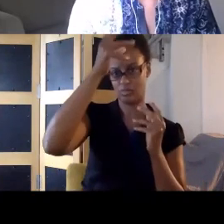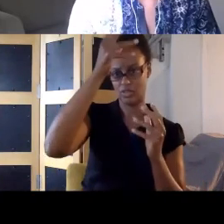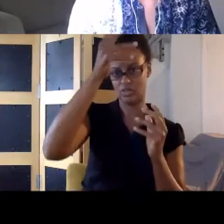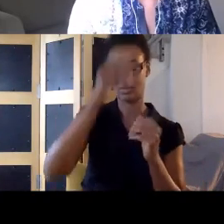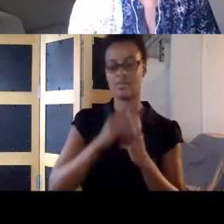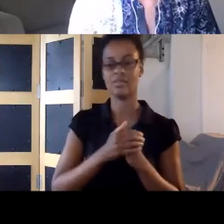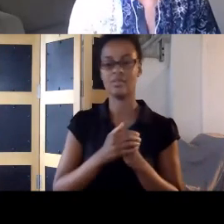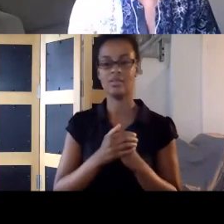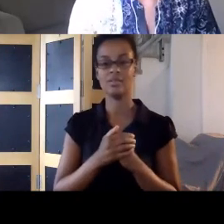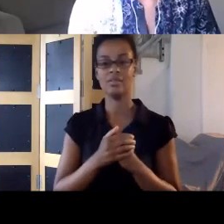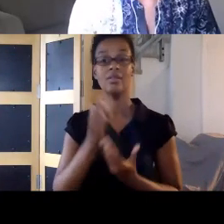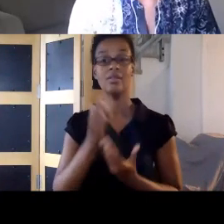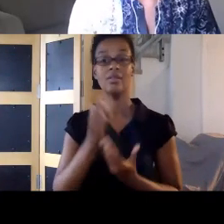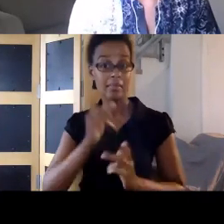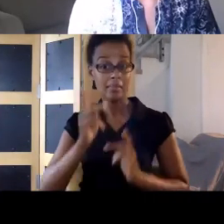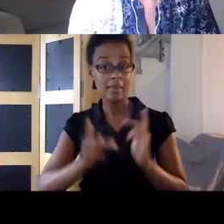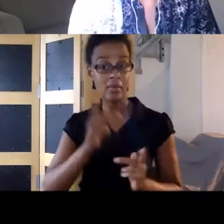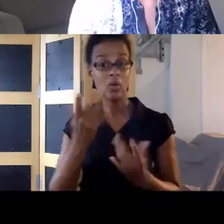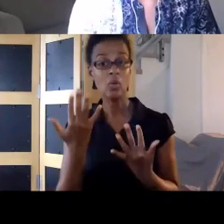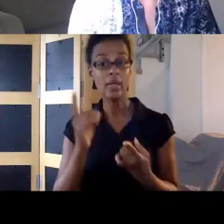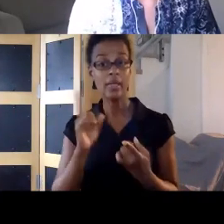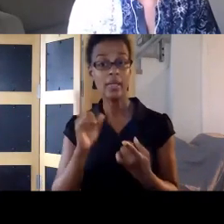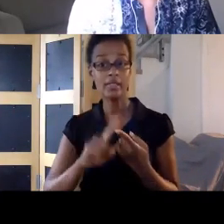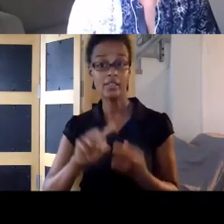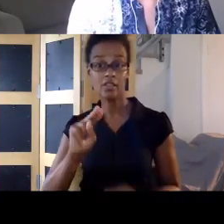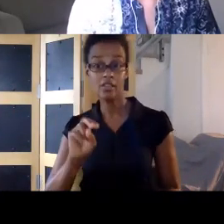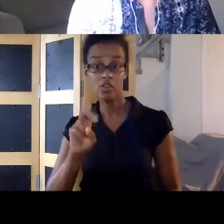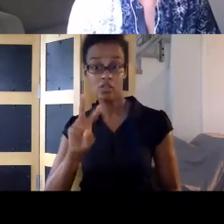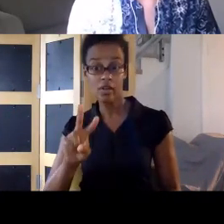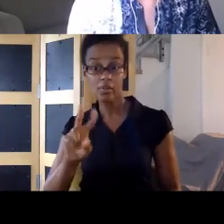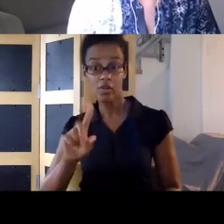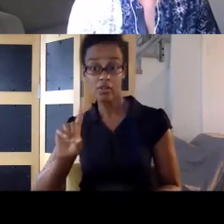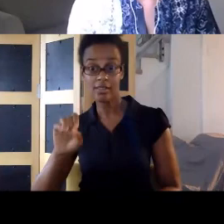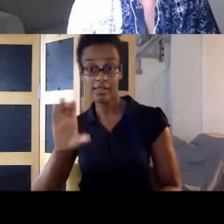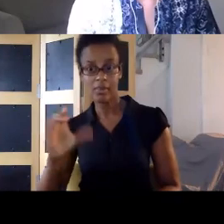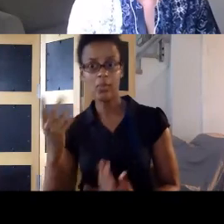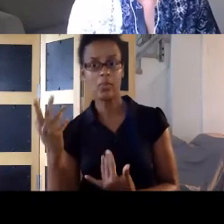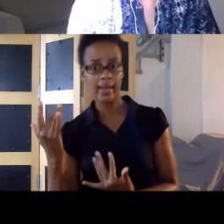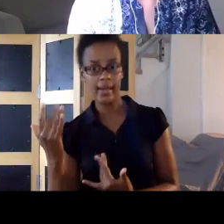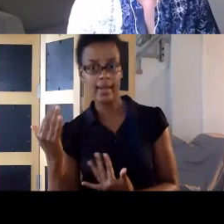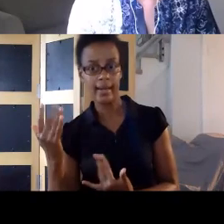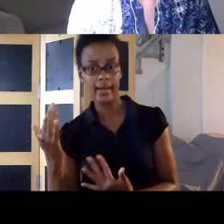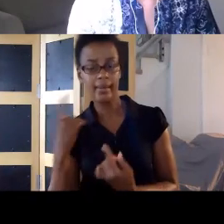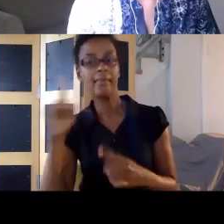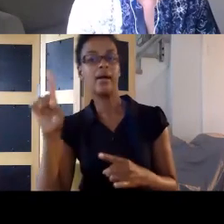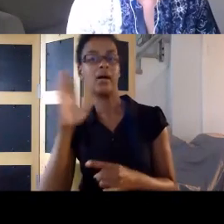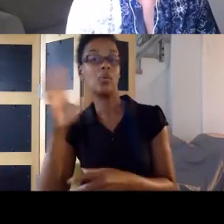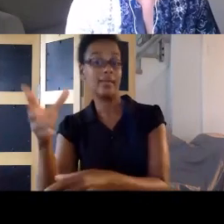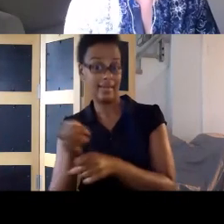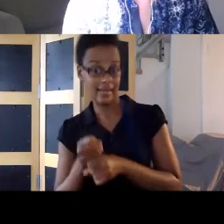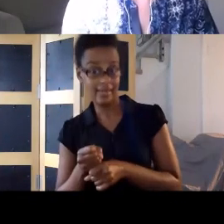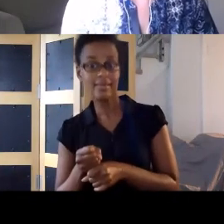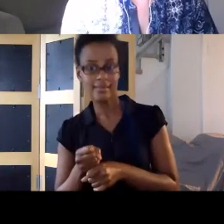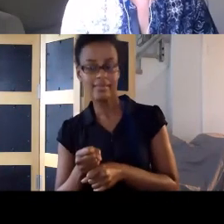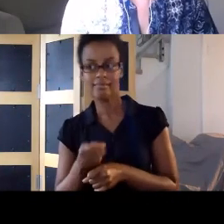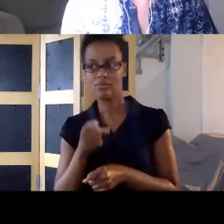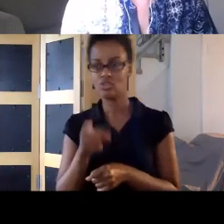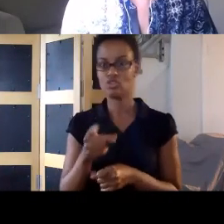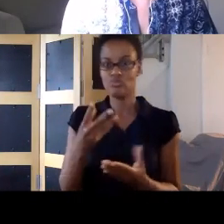November or December to receive. So, you've had the benefit of some really wonderful expertise,